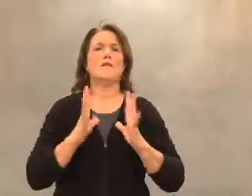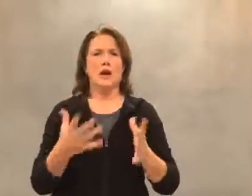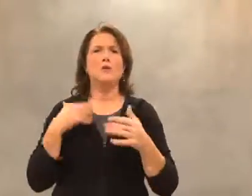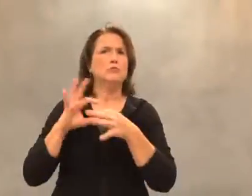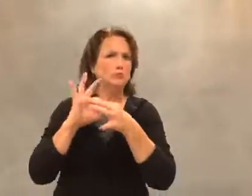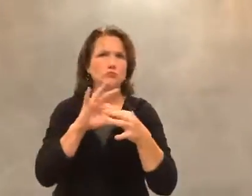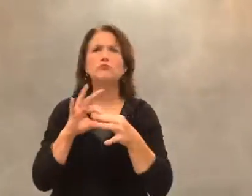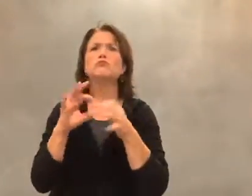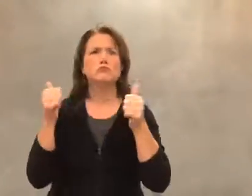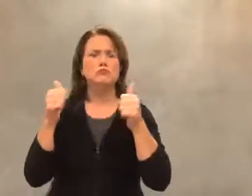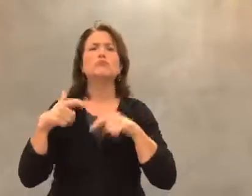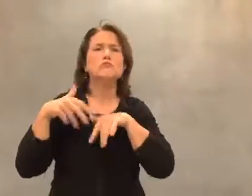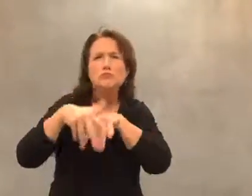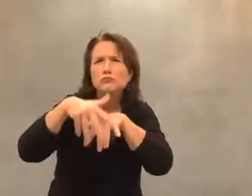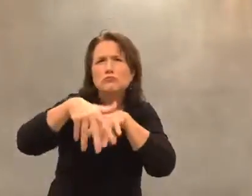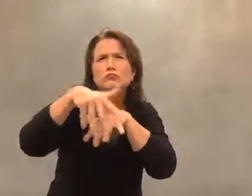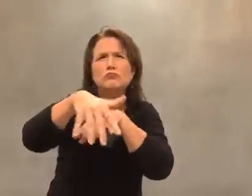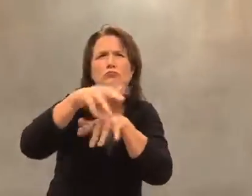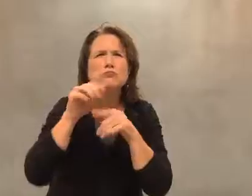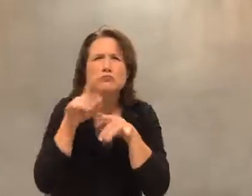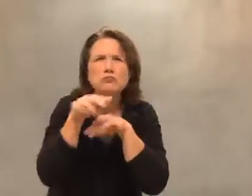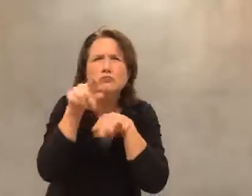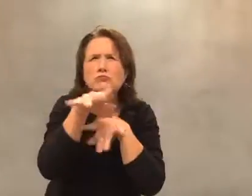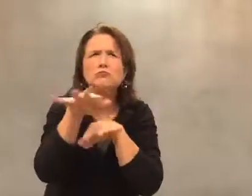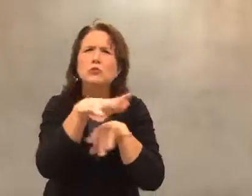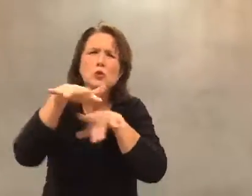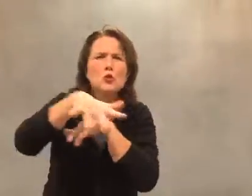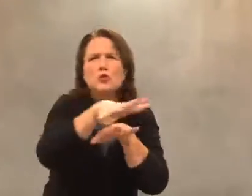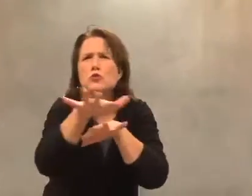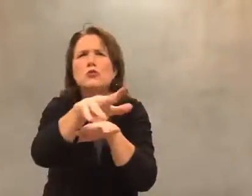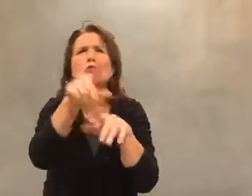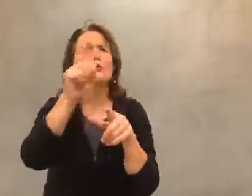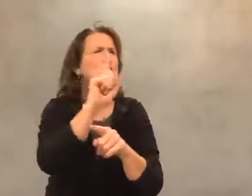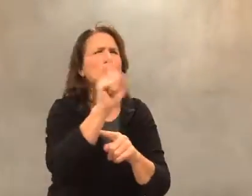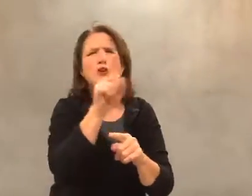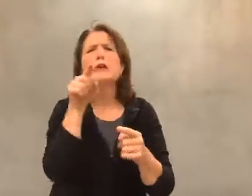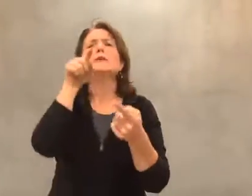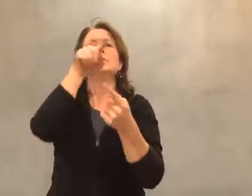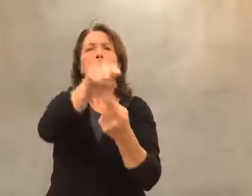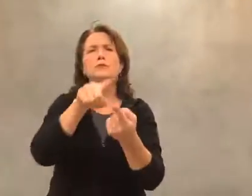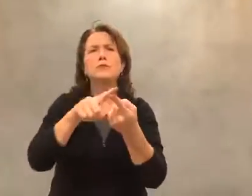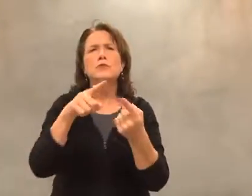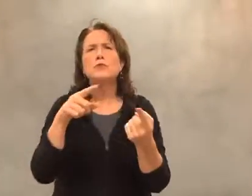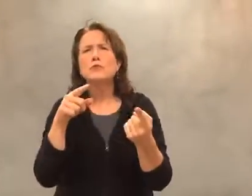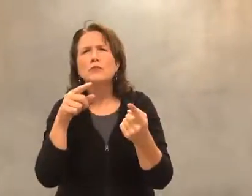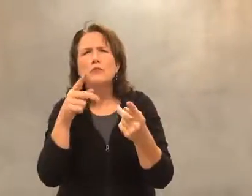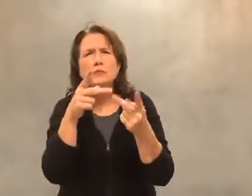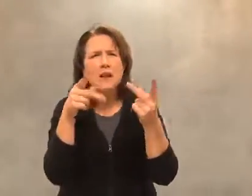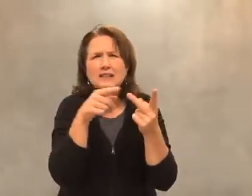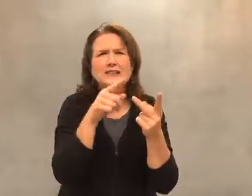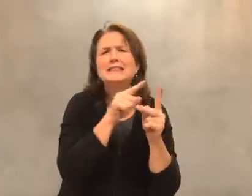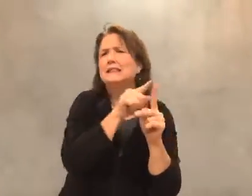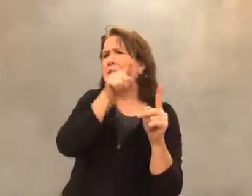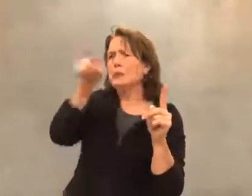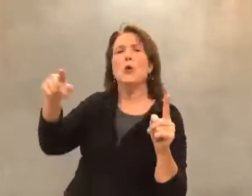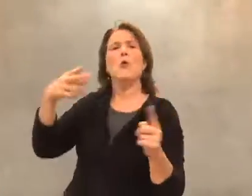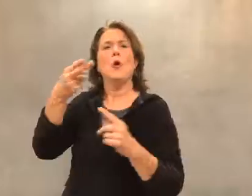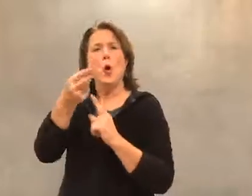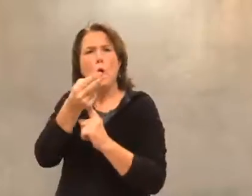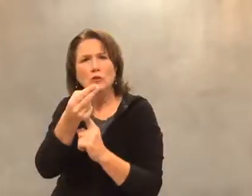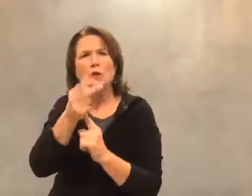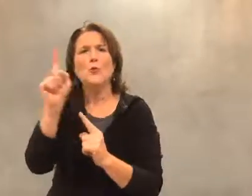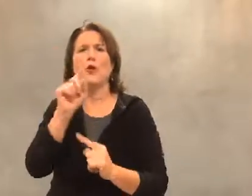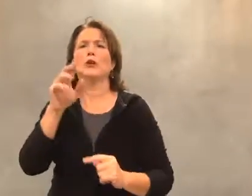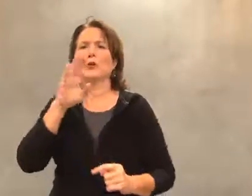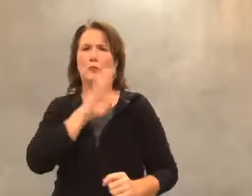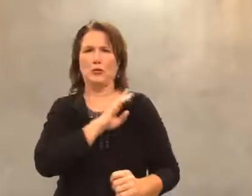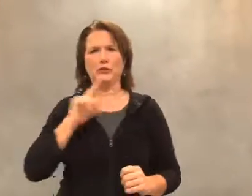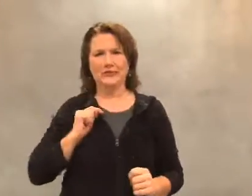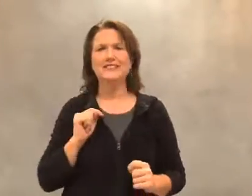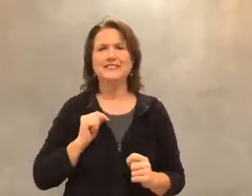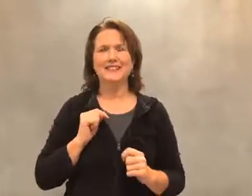So we had an orderly march, trying to find where the Board of Trustees were.